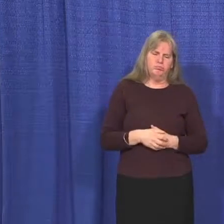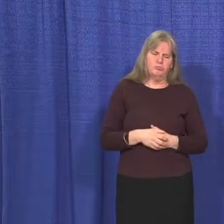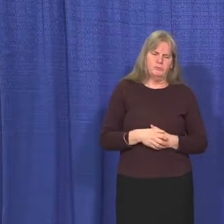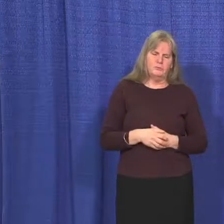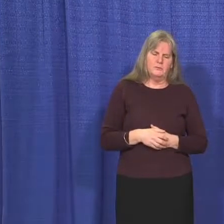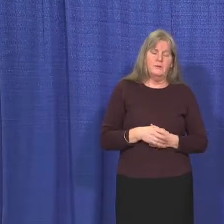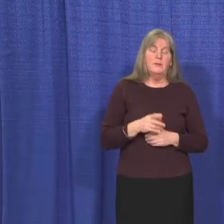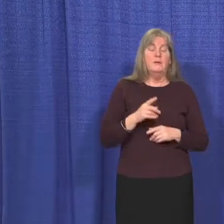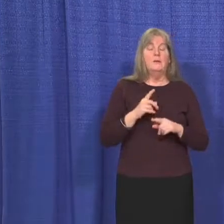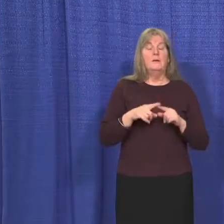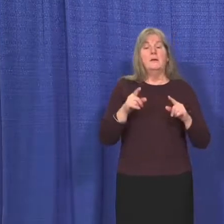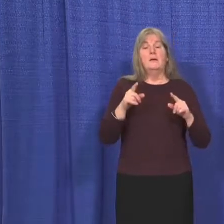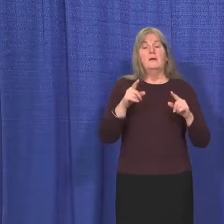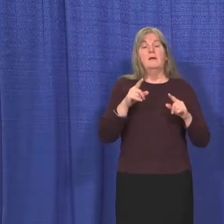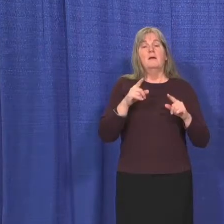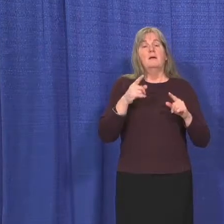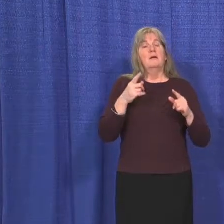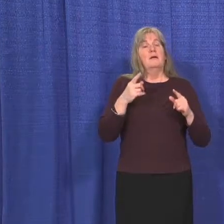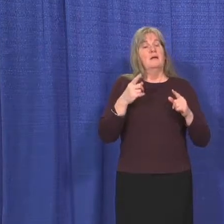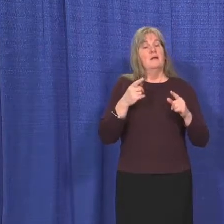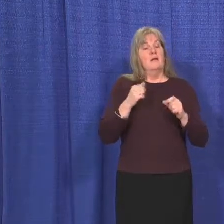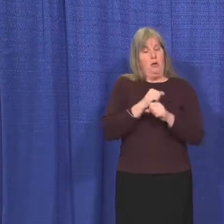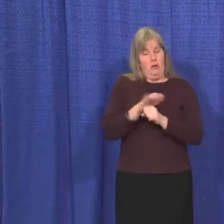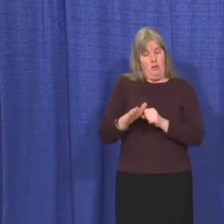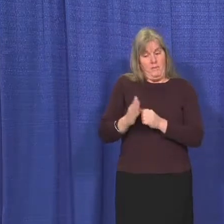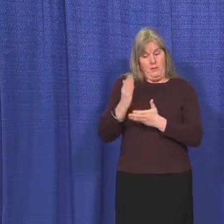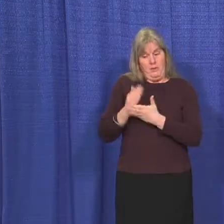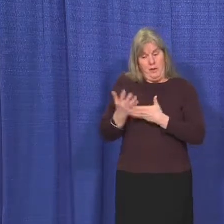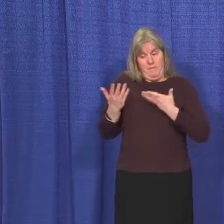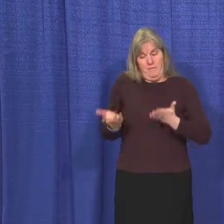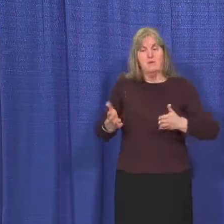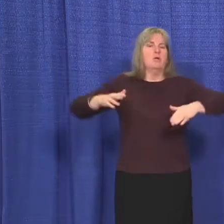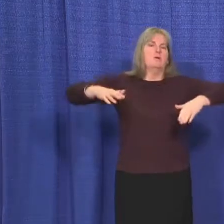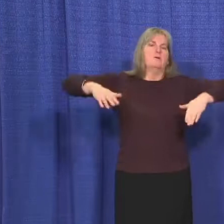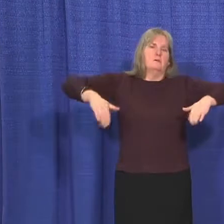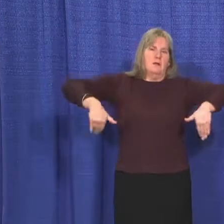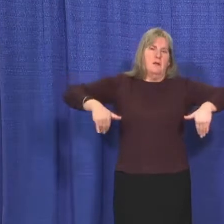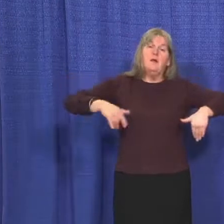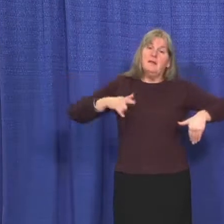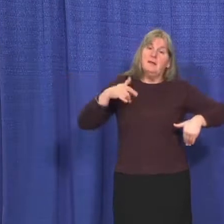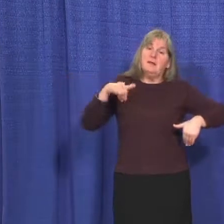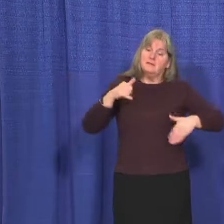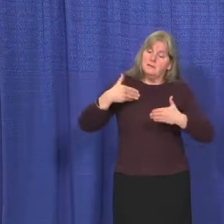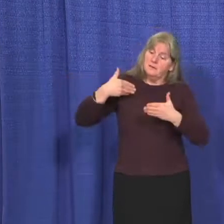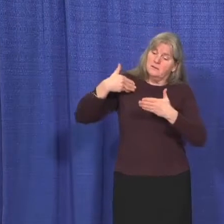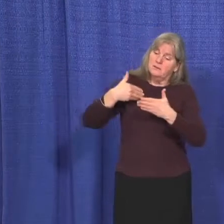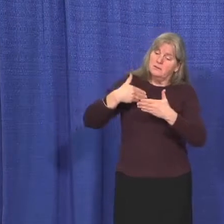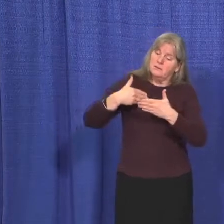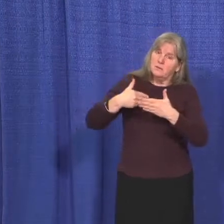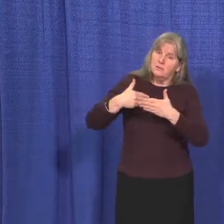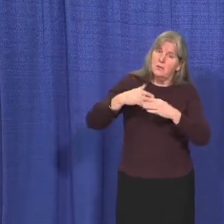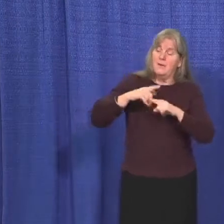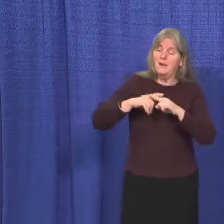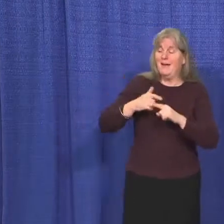But we have to face the reality that we are not through this yet. I think we are getting close,